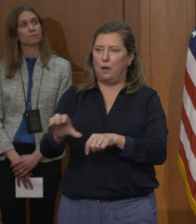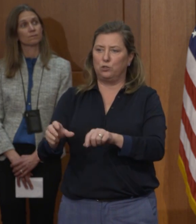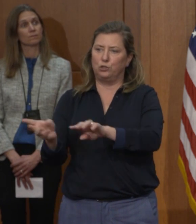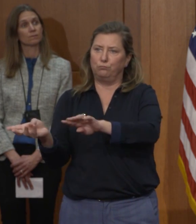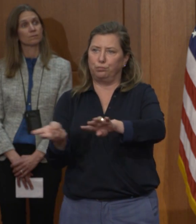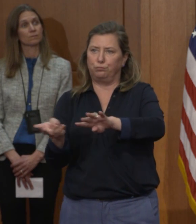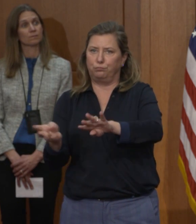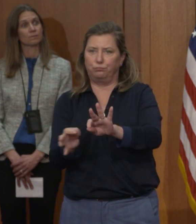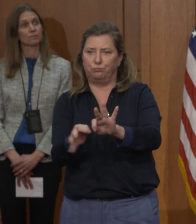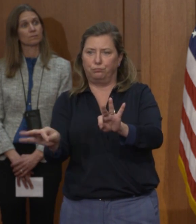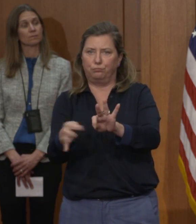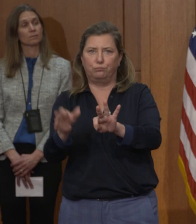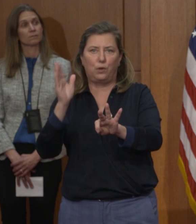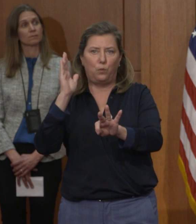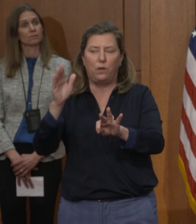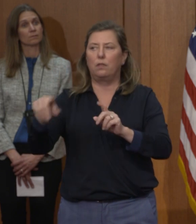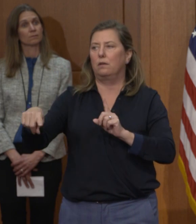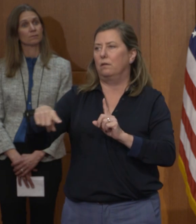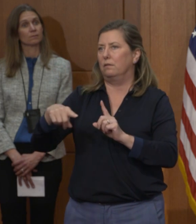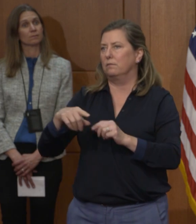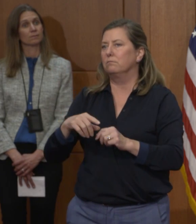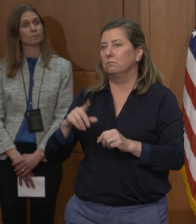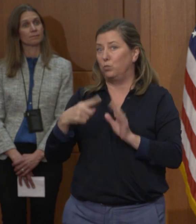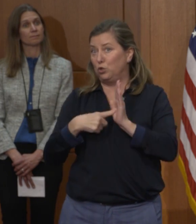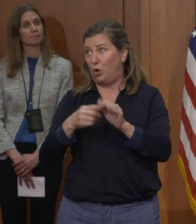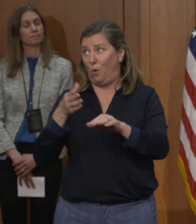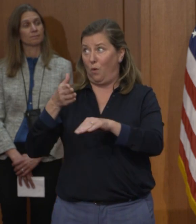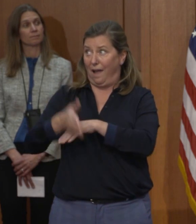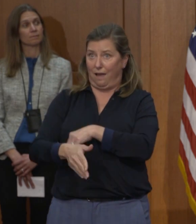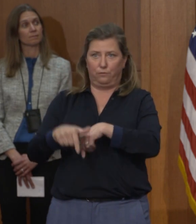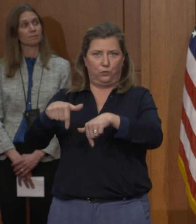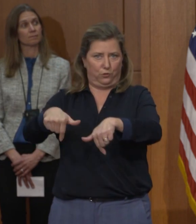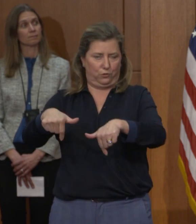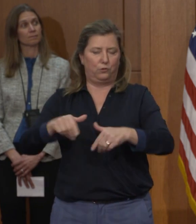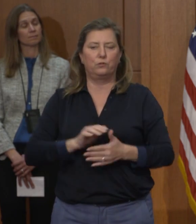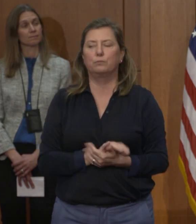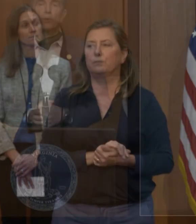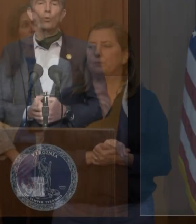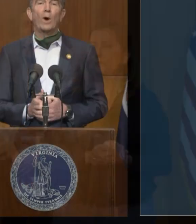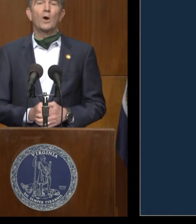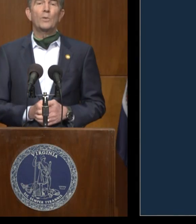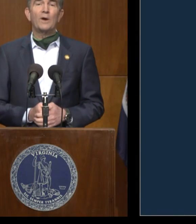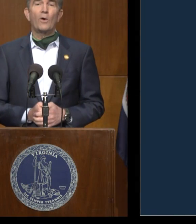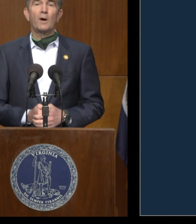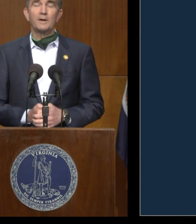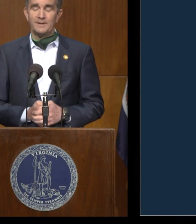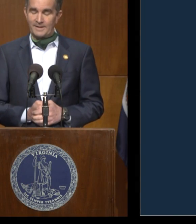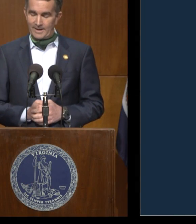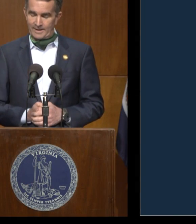I'm not sure if all of you will be able to see those slides. Um, and especially for the hearing impaired. We will have, uh,